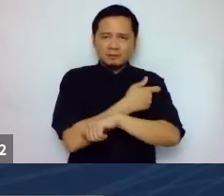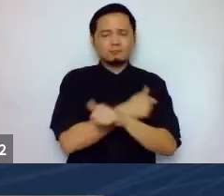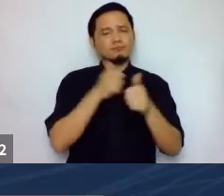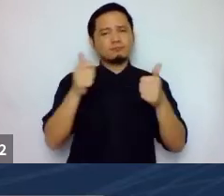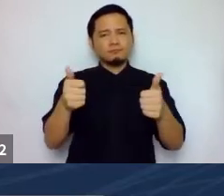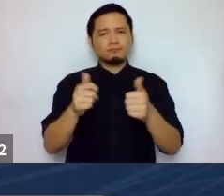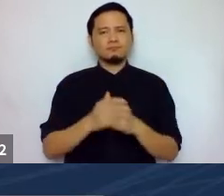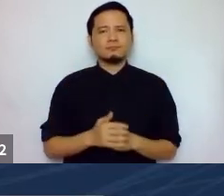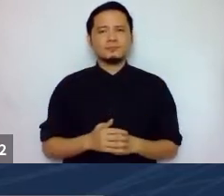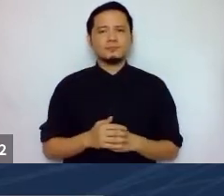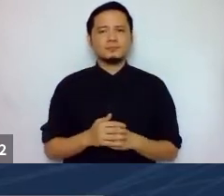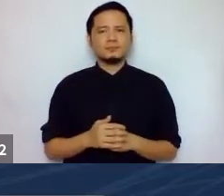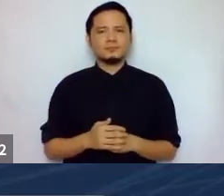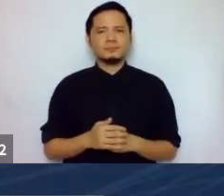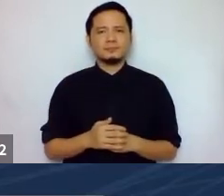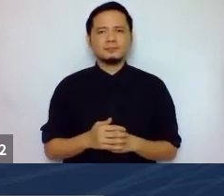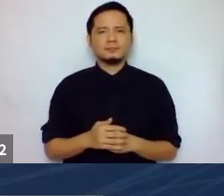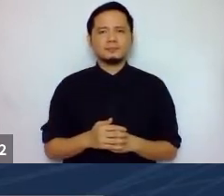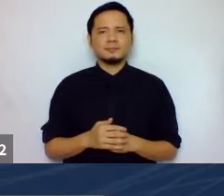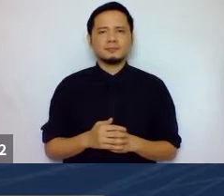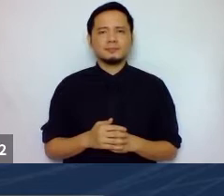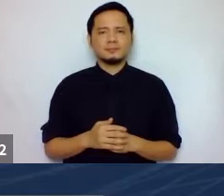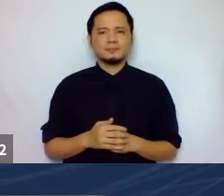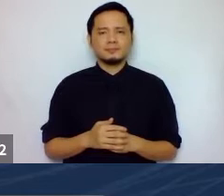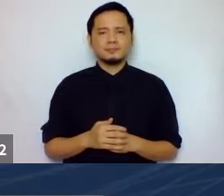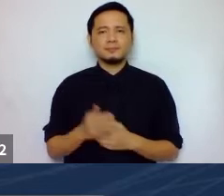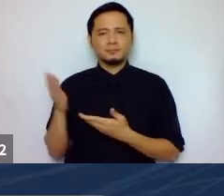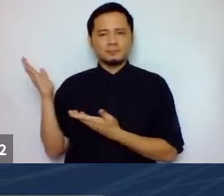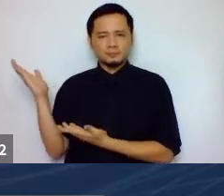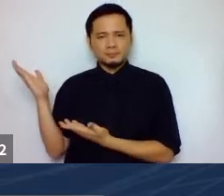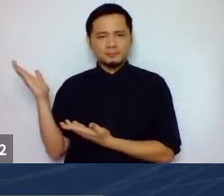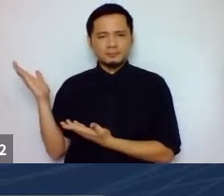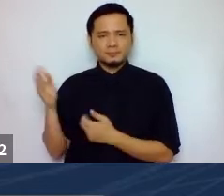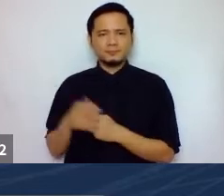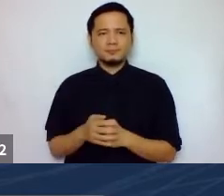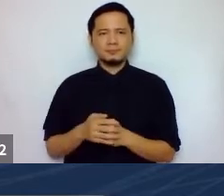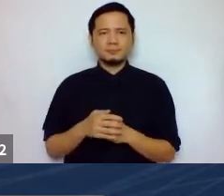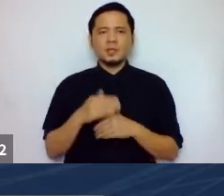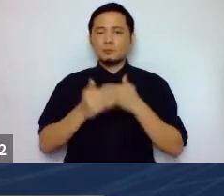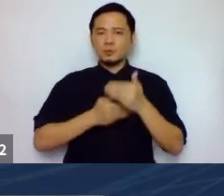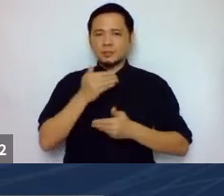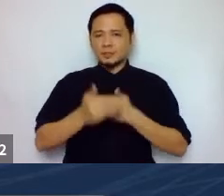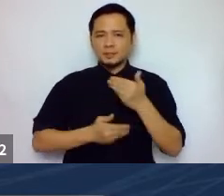So this is what we’ve been saying to register under your local government units.